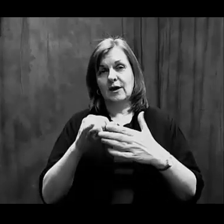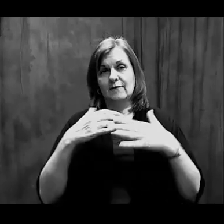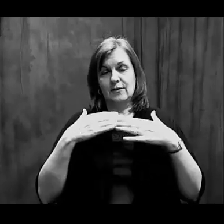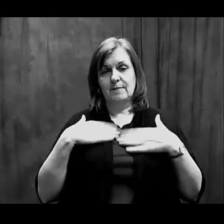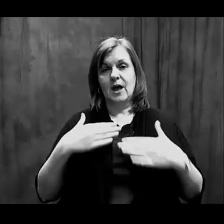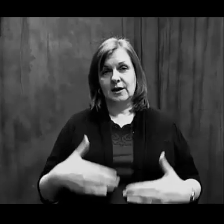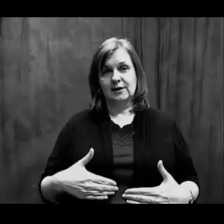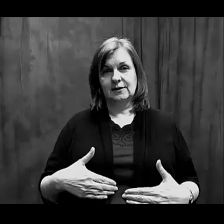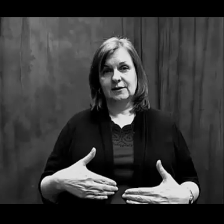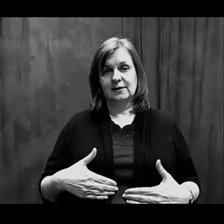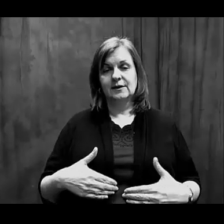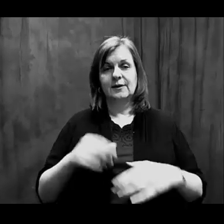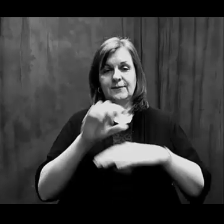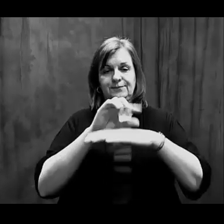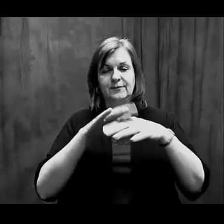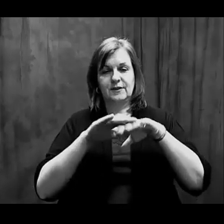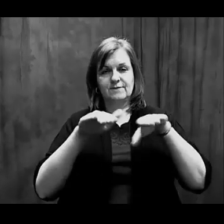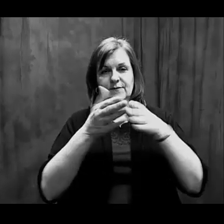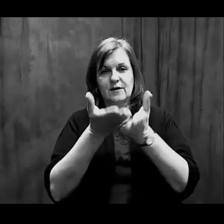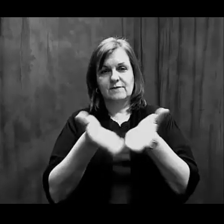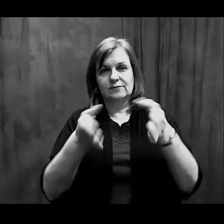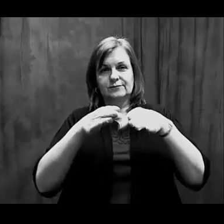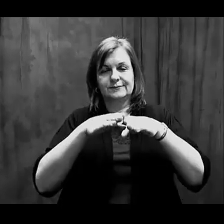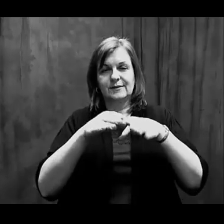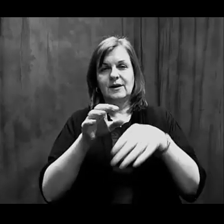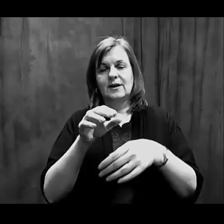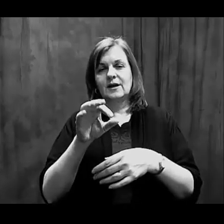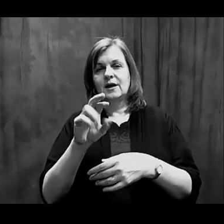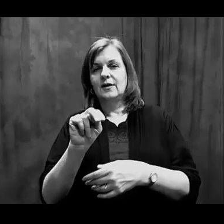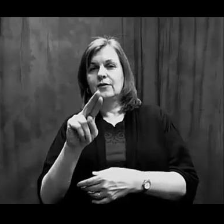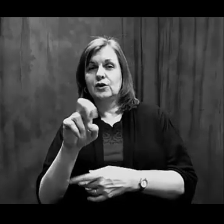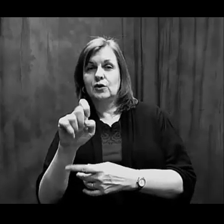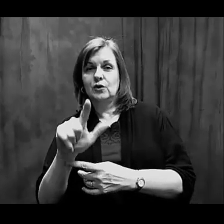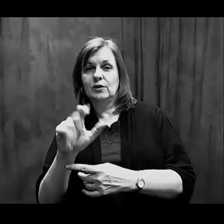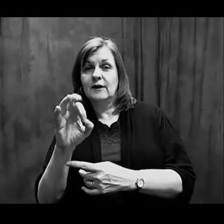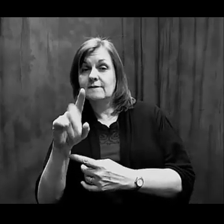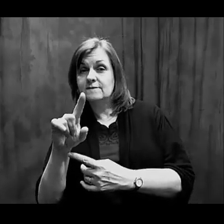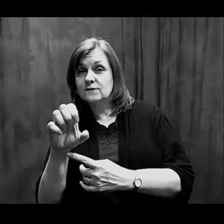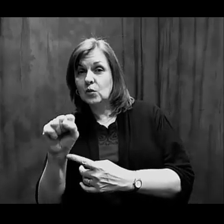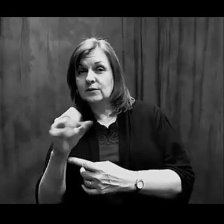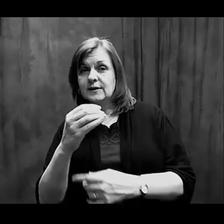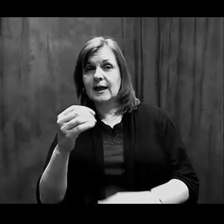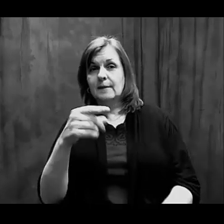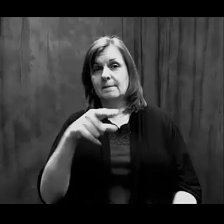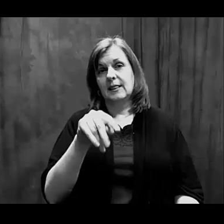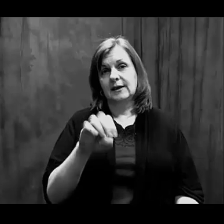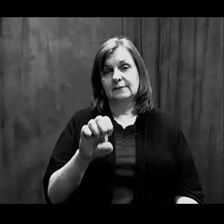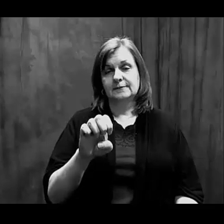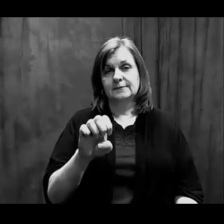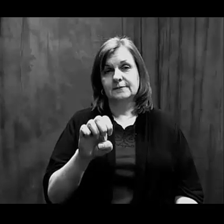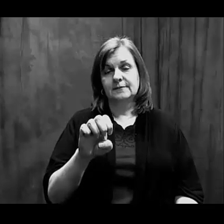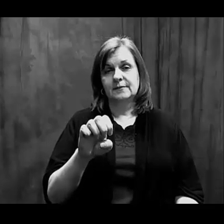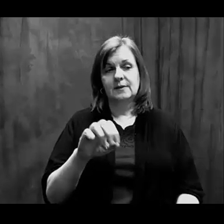of the individual the neural folds and neural plate are forming